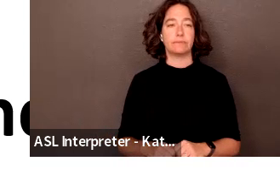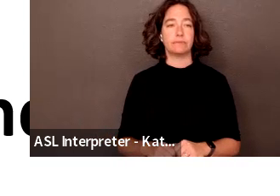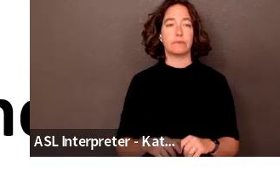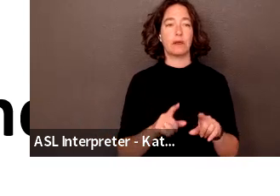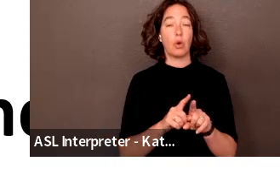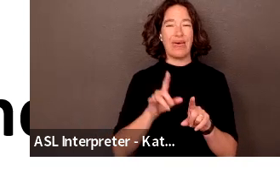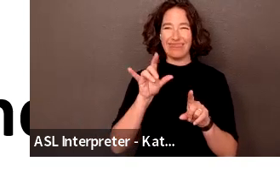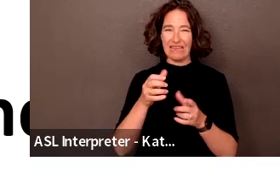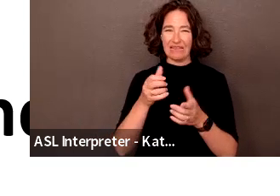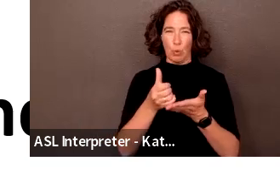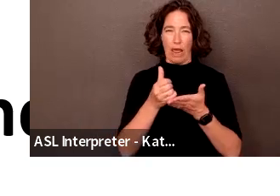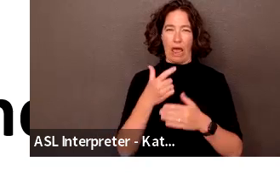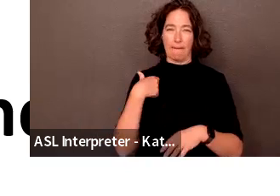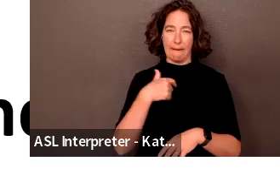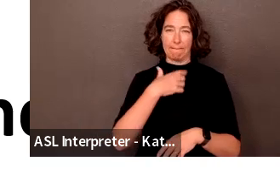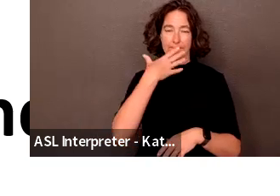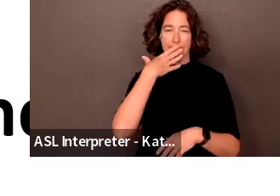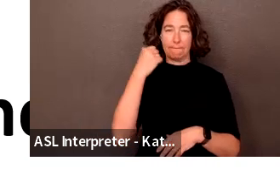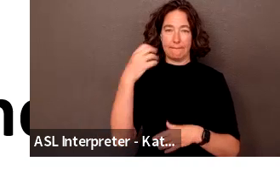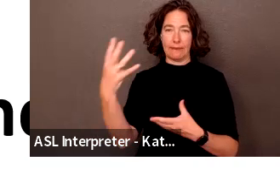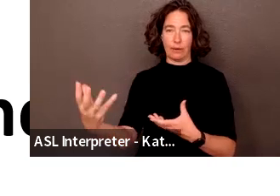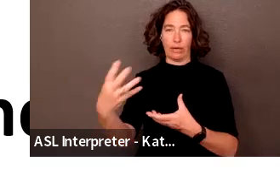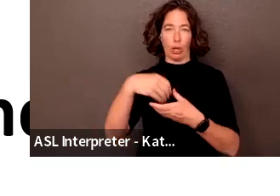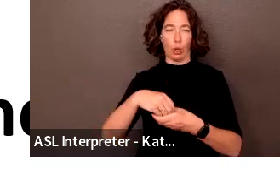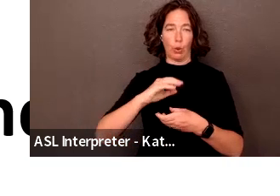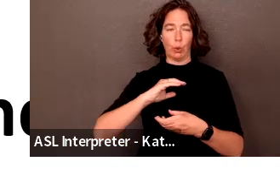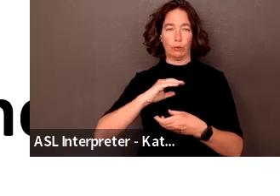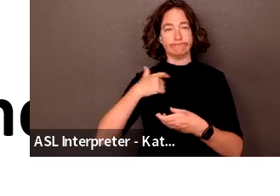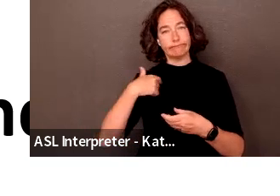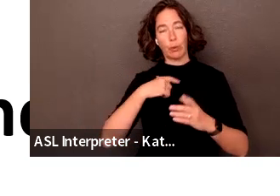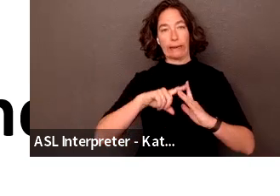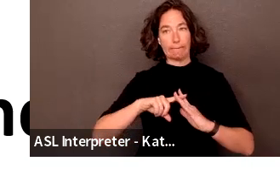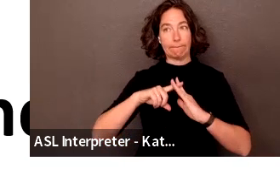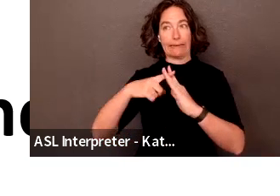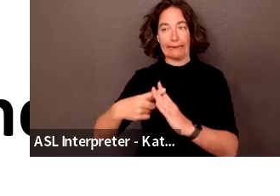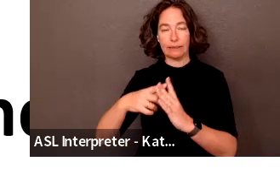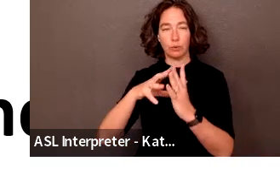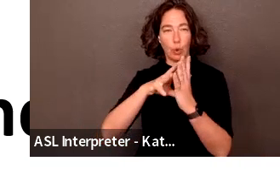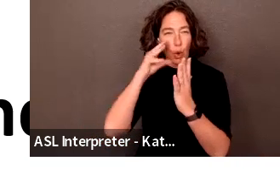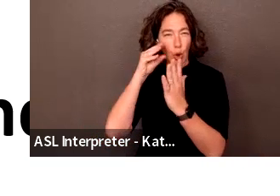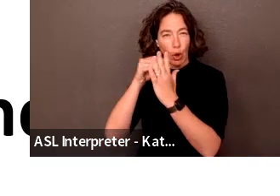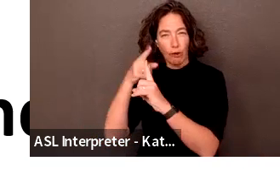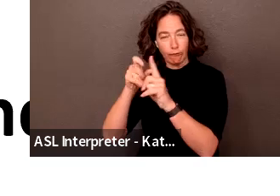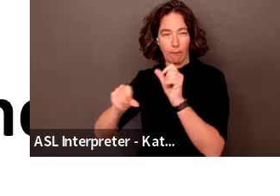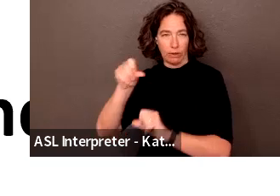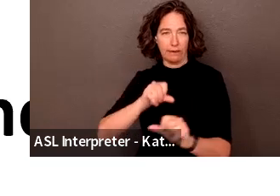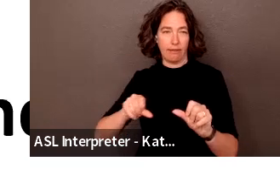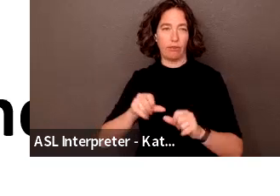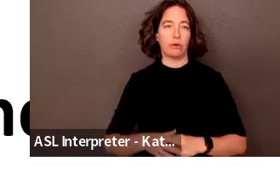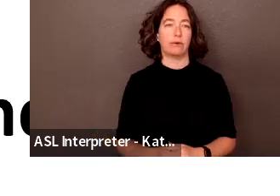I use pronouns, she/her and hers, and they sometimes. Depends on how many of us are together